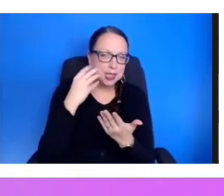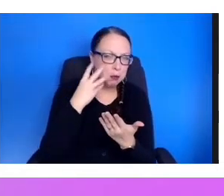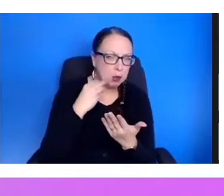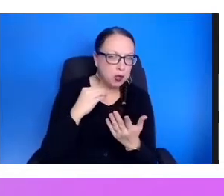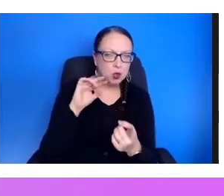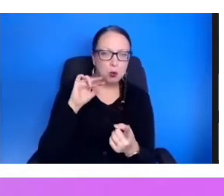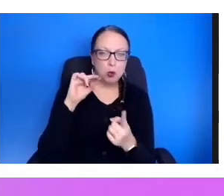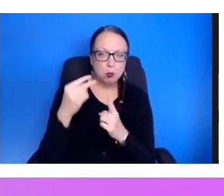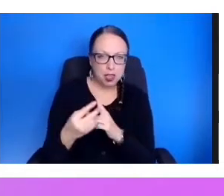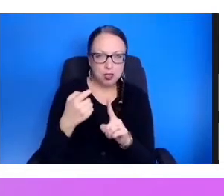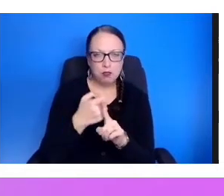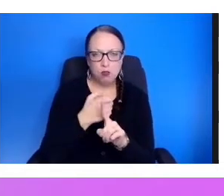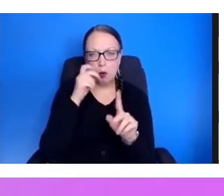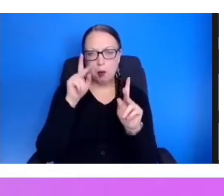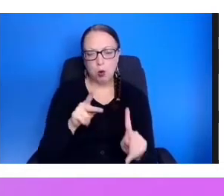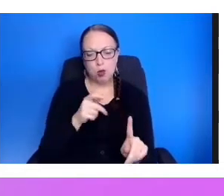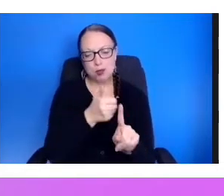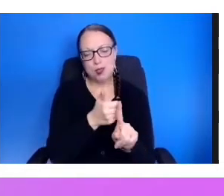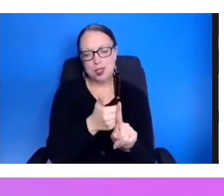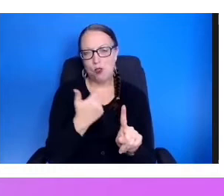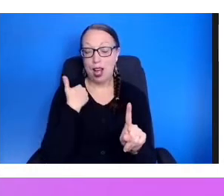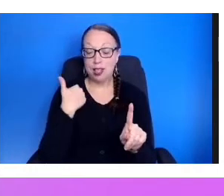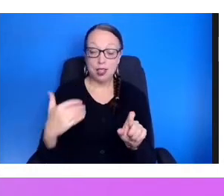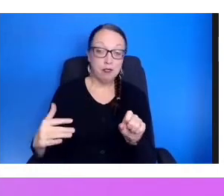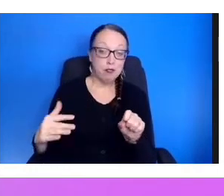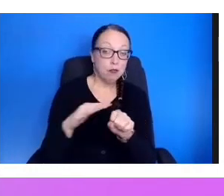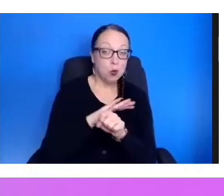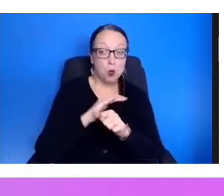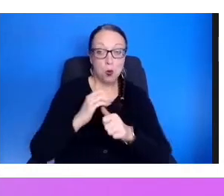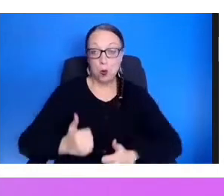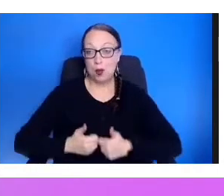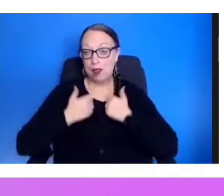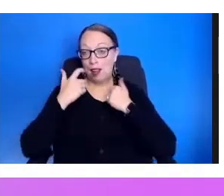from someone who has a lifetime in some cases a lifetime or many, many years